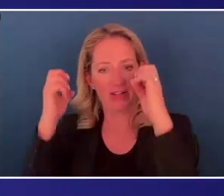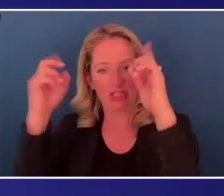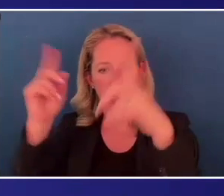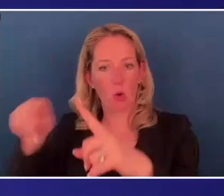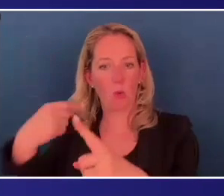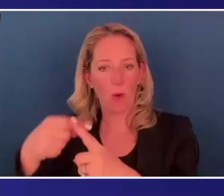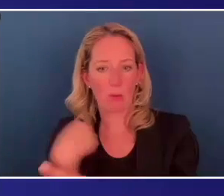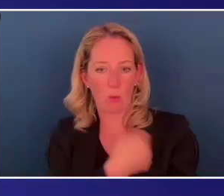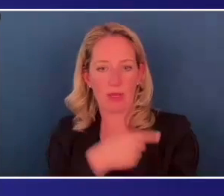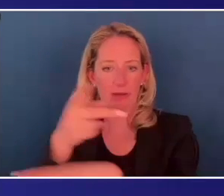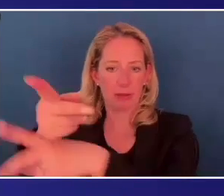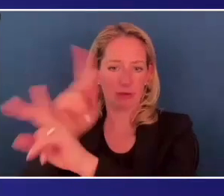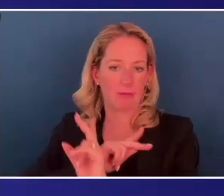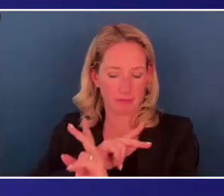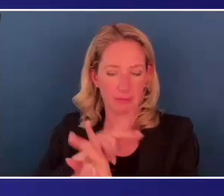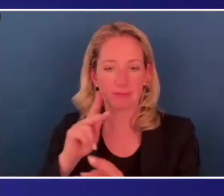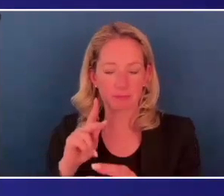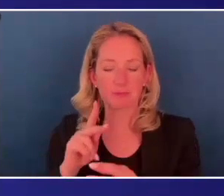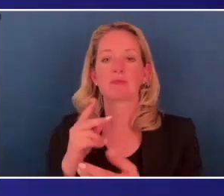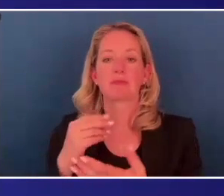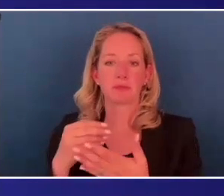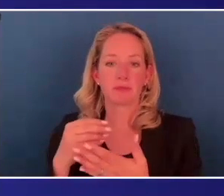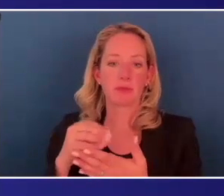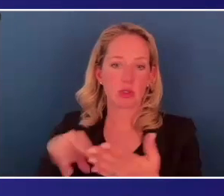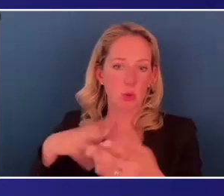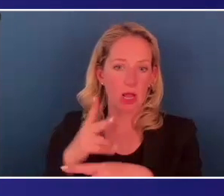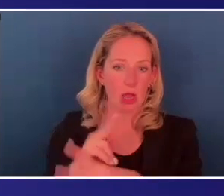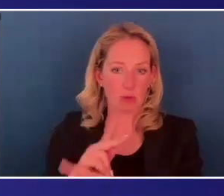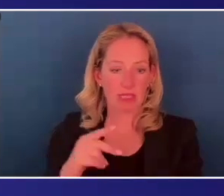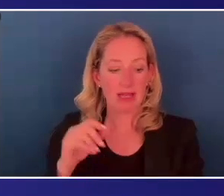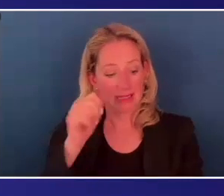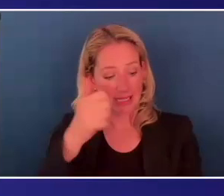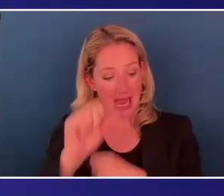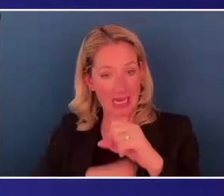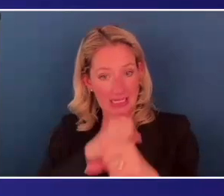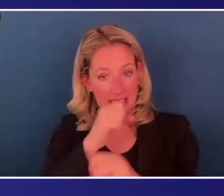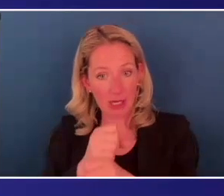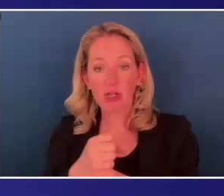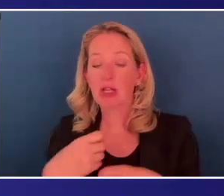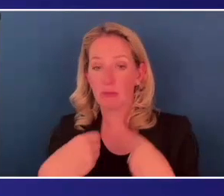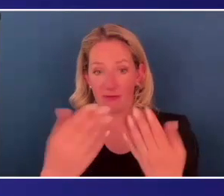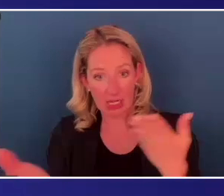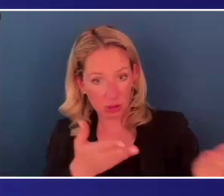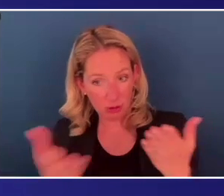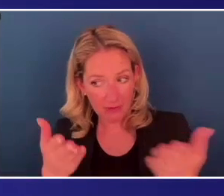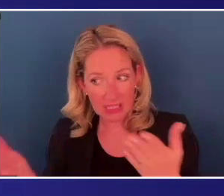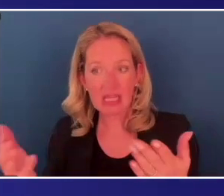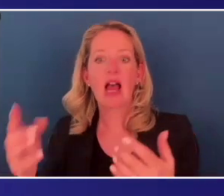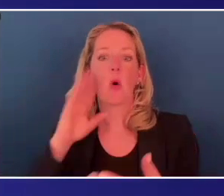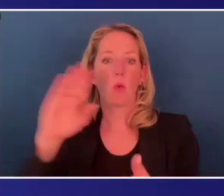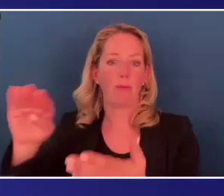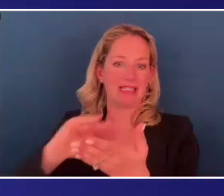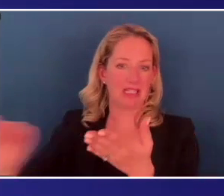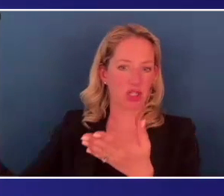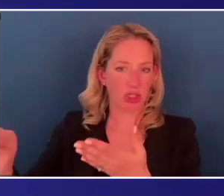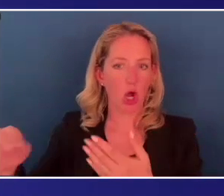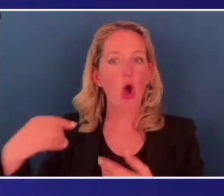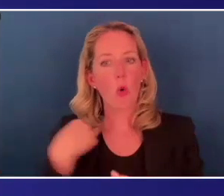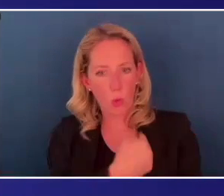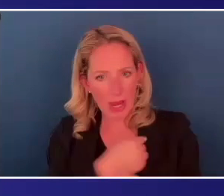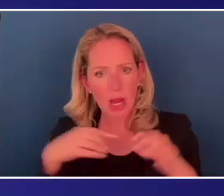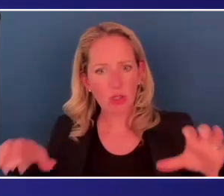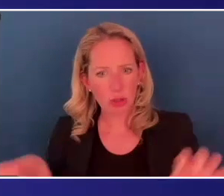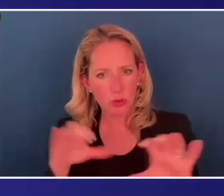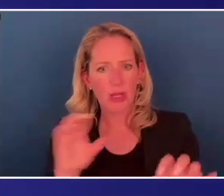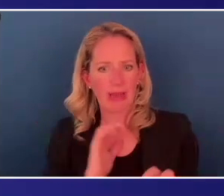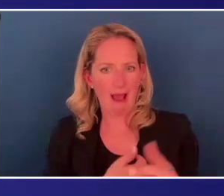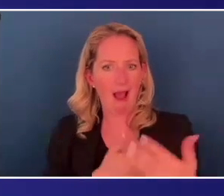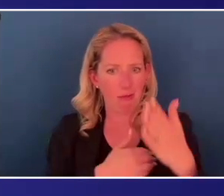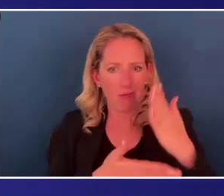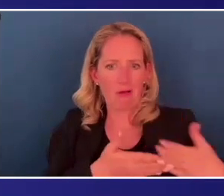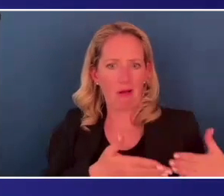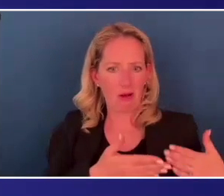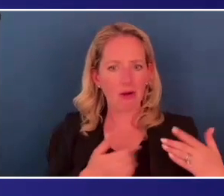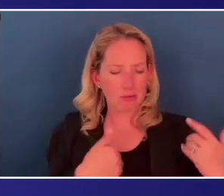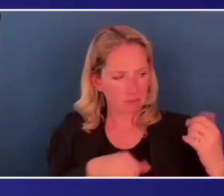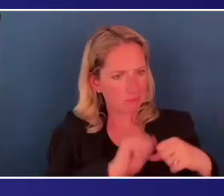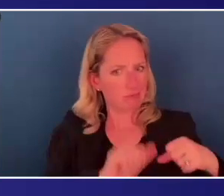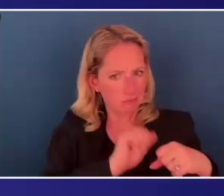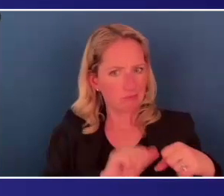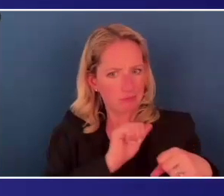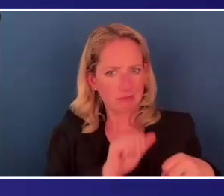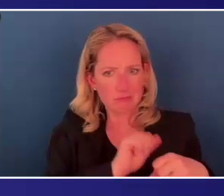That after 10 years of serving the American people, our student loans would be discharged. We are holding up our end of the deal and we expect the Department of Education to do the same.